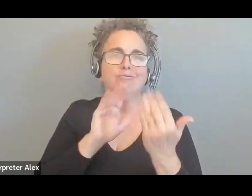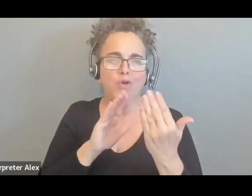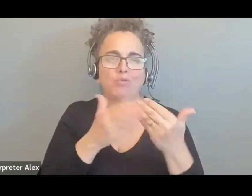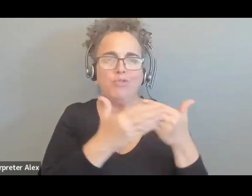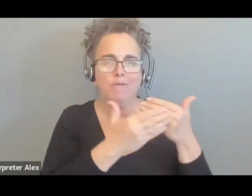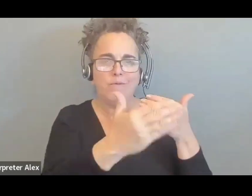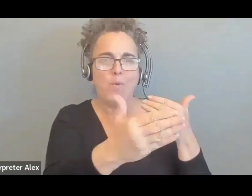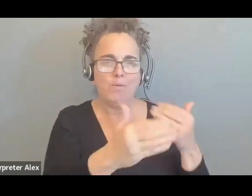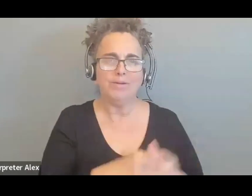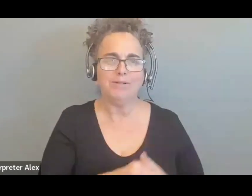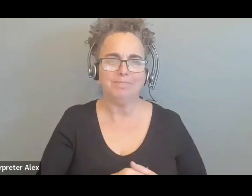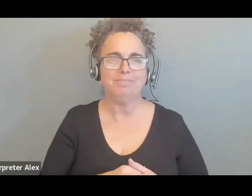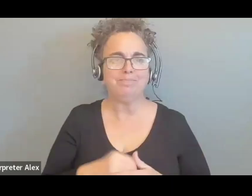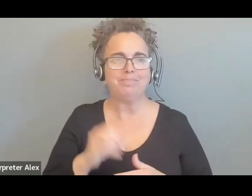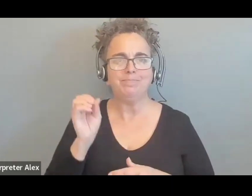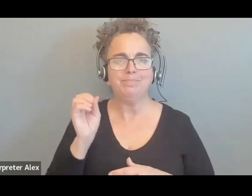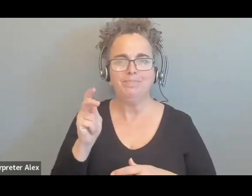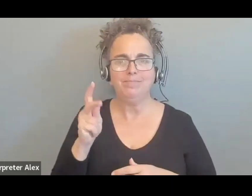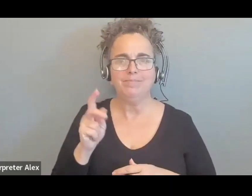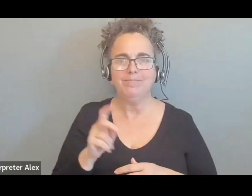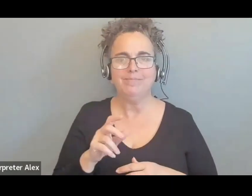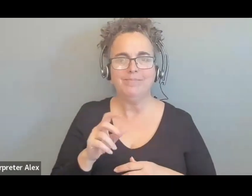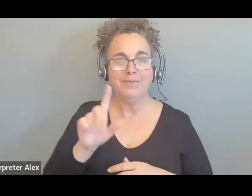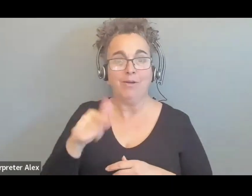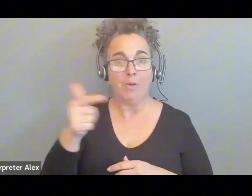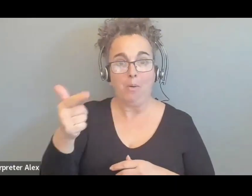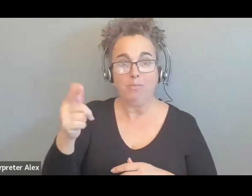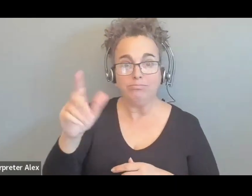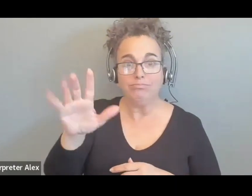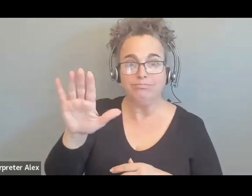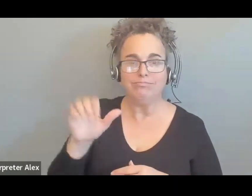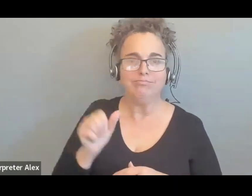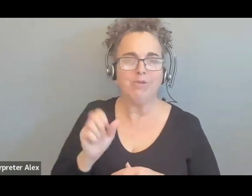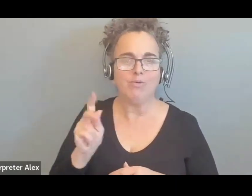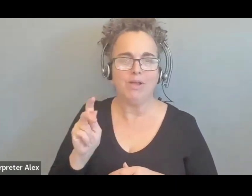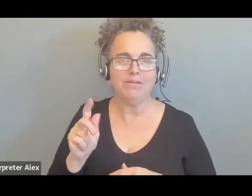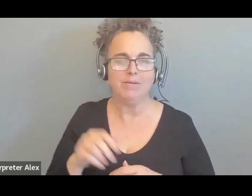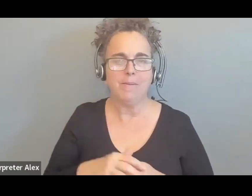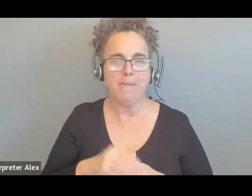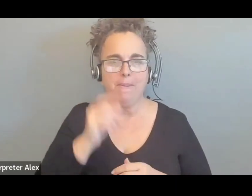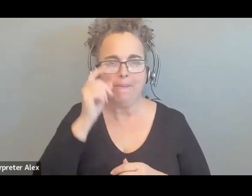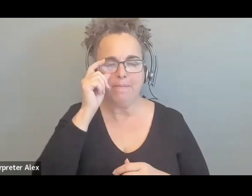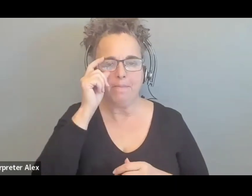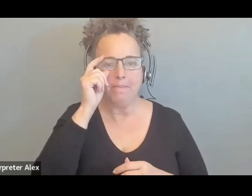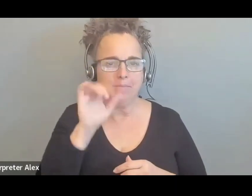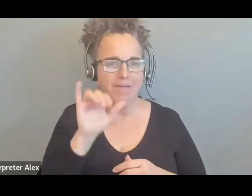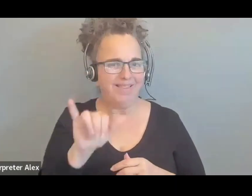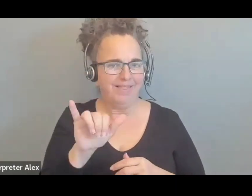I know, Thank you both. Kelsey, Go ahead. Sorry, I know many, well this is kind of piggybacking,